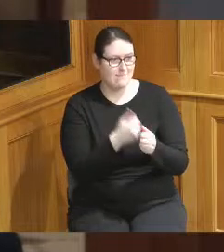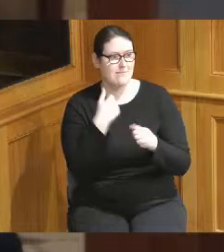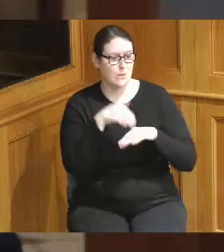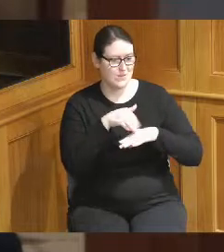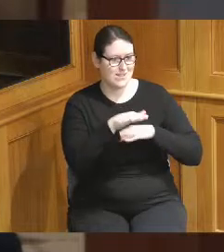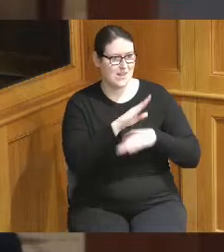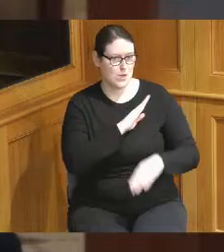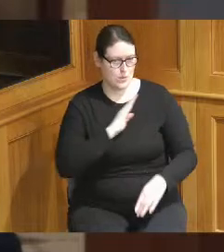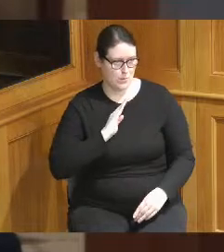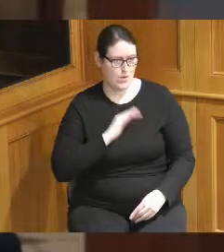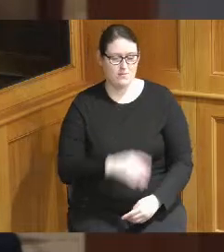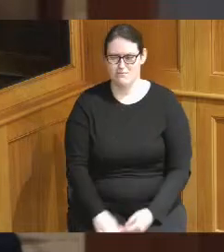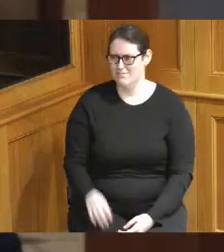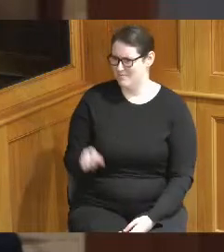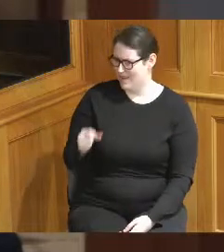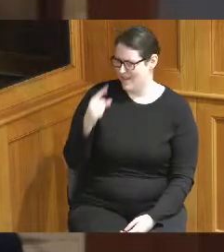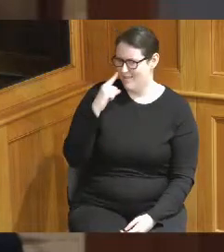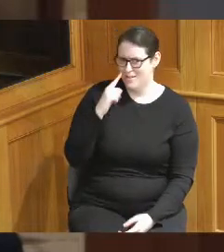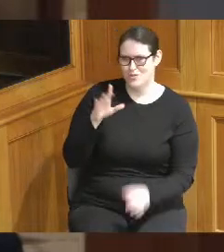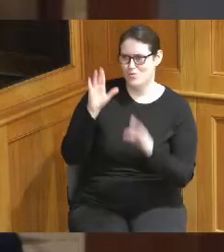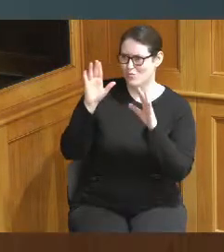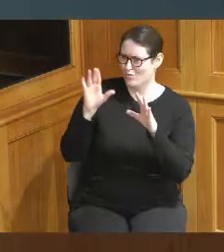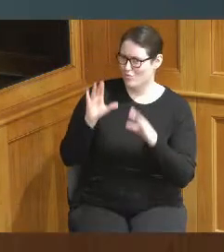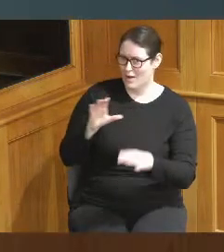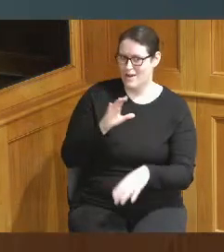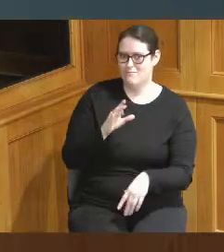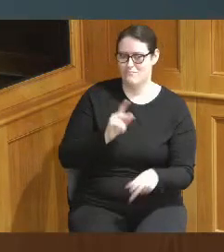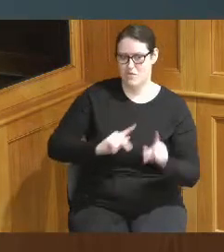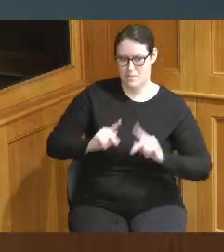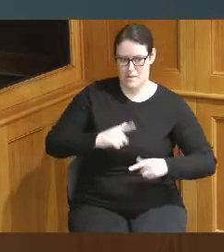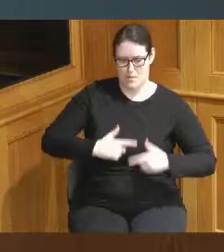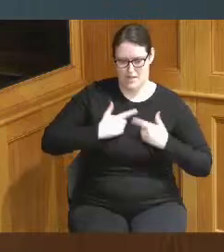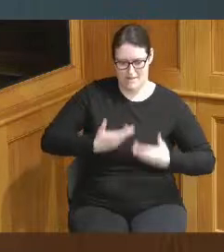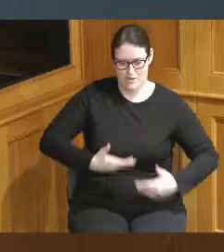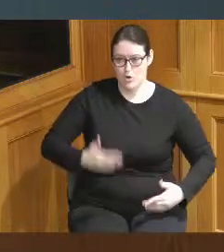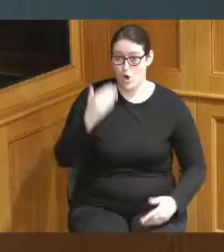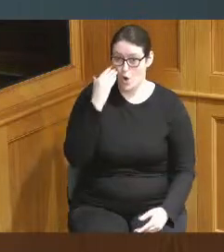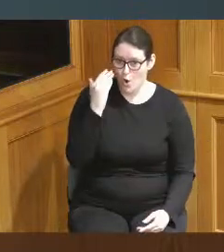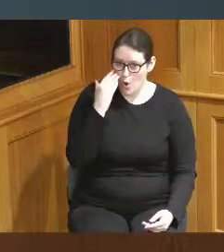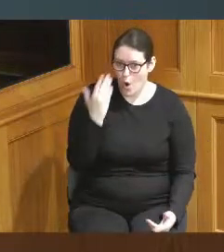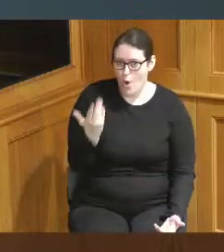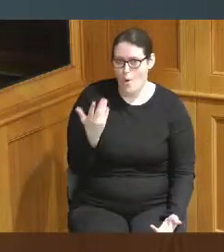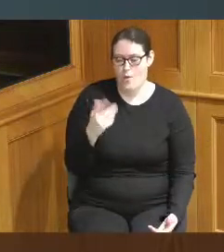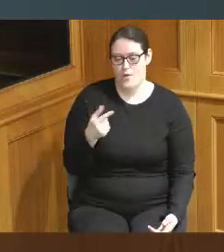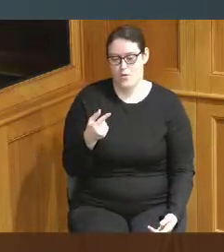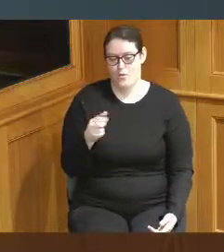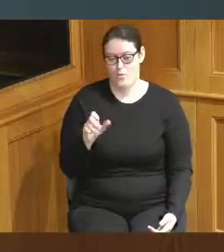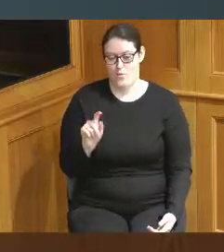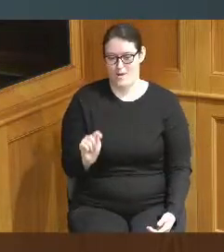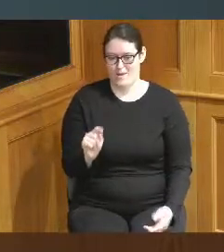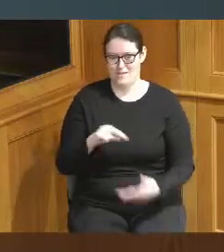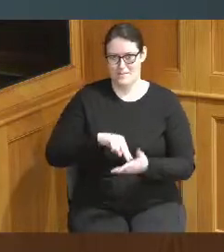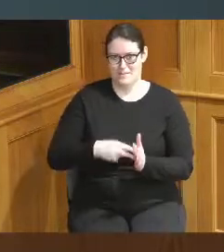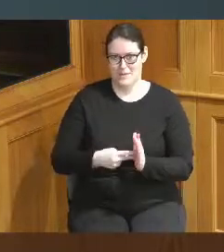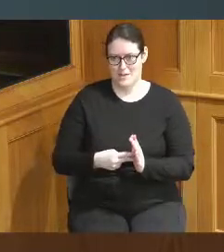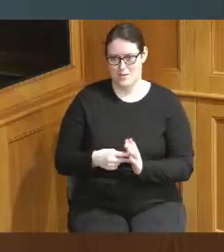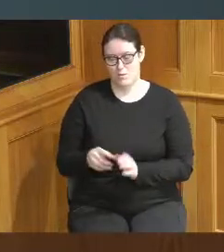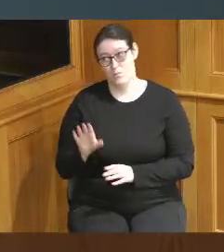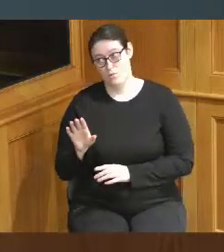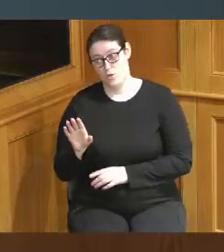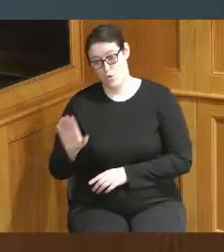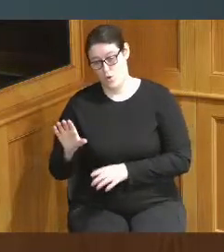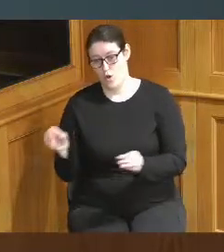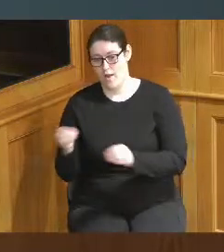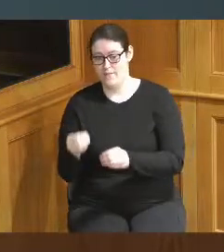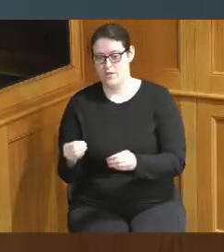thank you yes opening day it's a tradition I really enjoyed it and enjoyed seeing you know